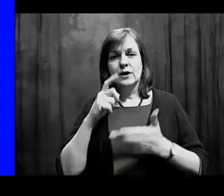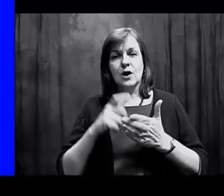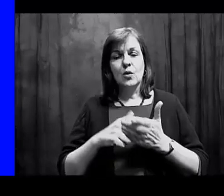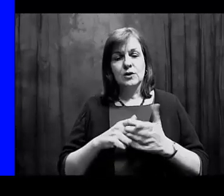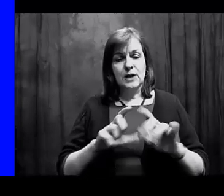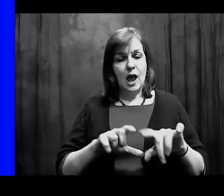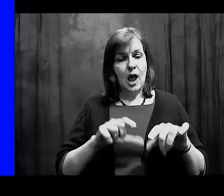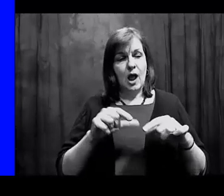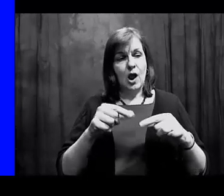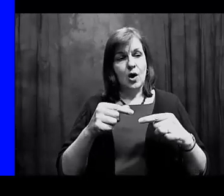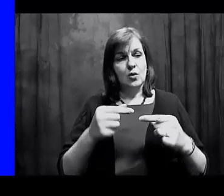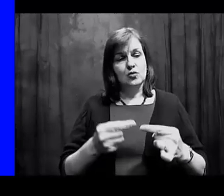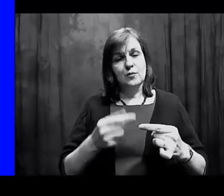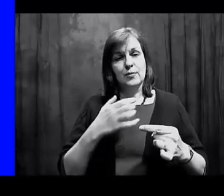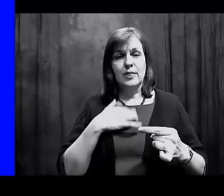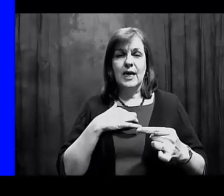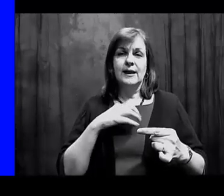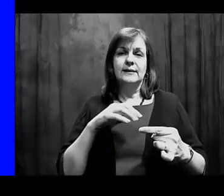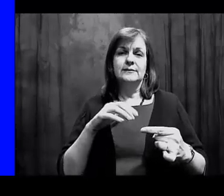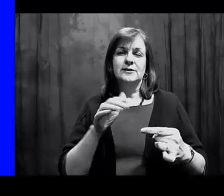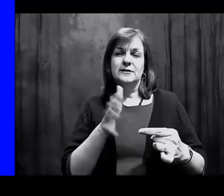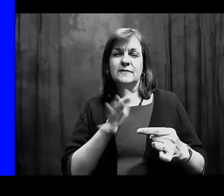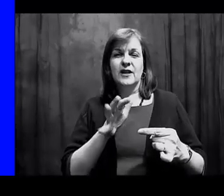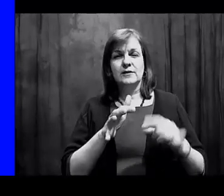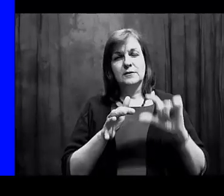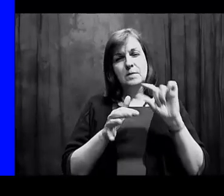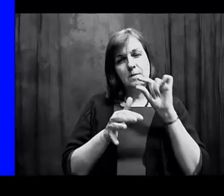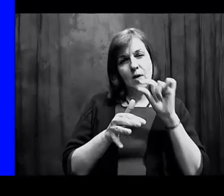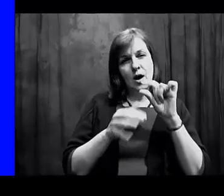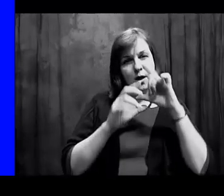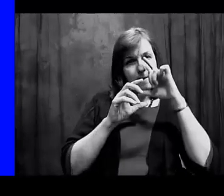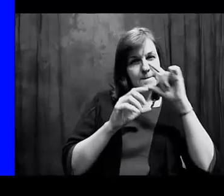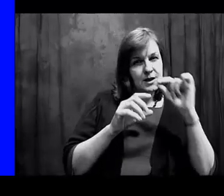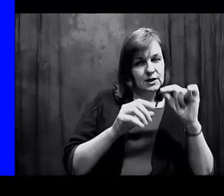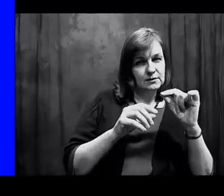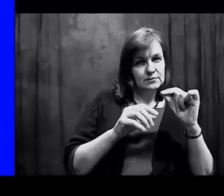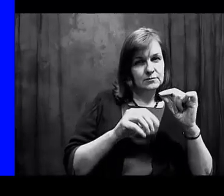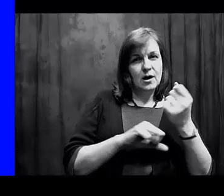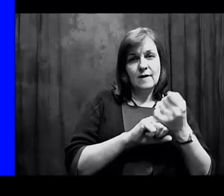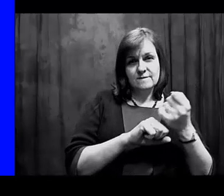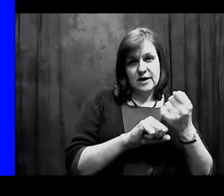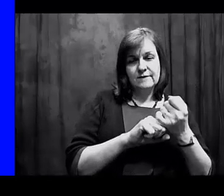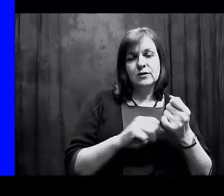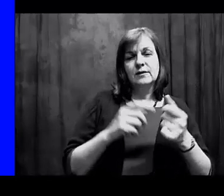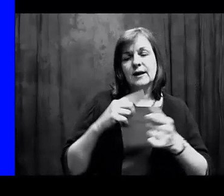a group that have relatively small beaks and a group that have larger beaks now this